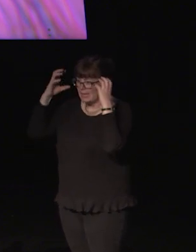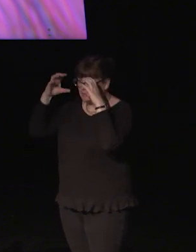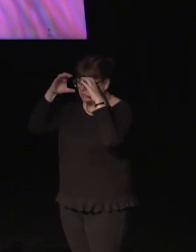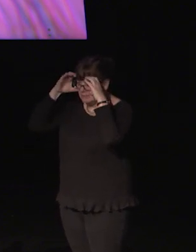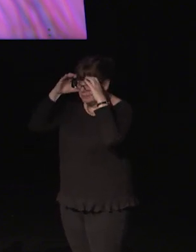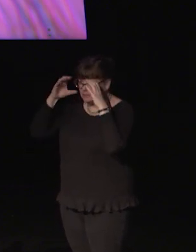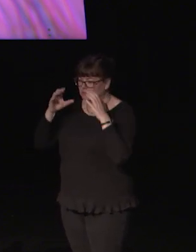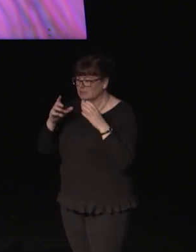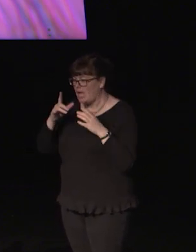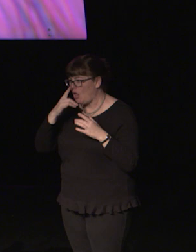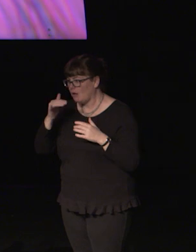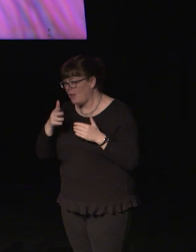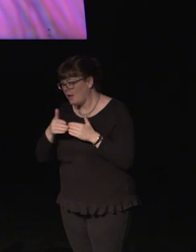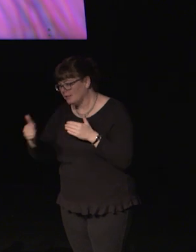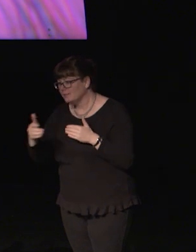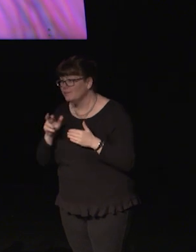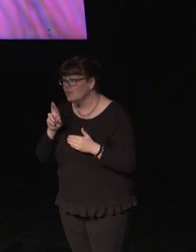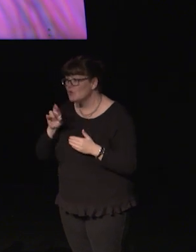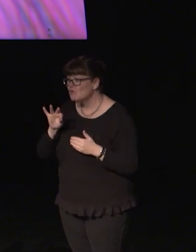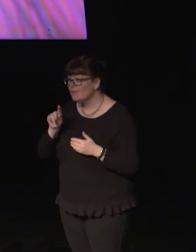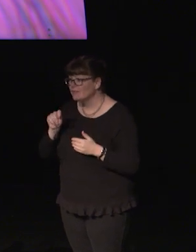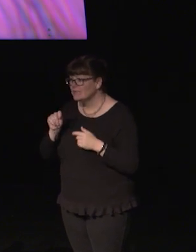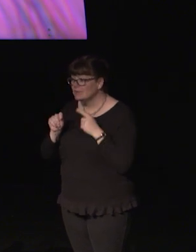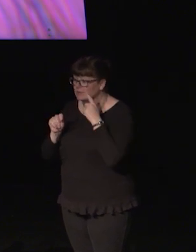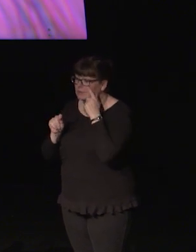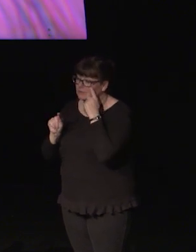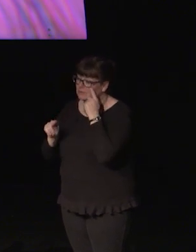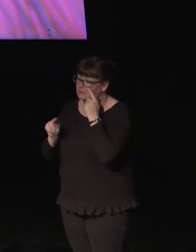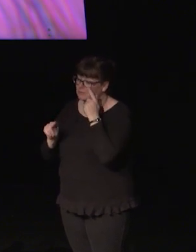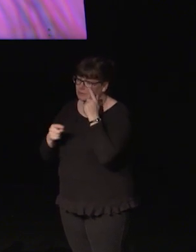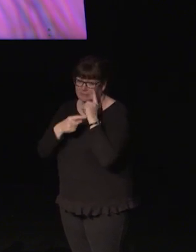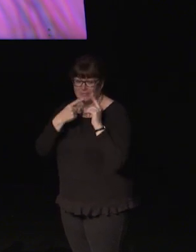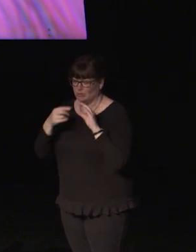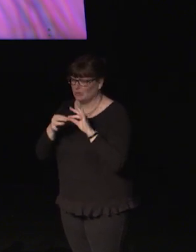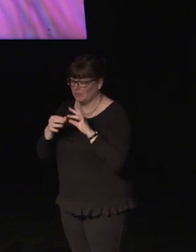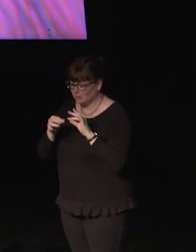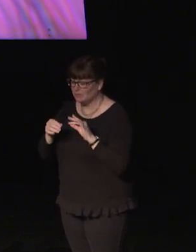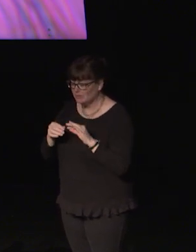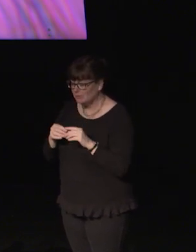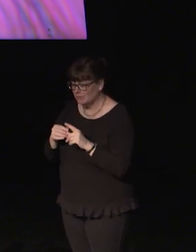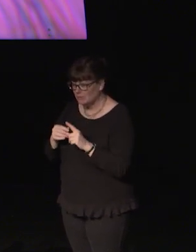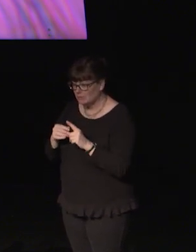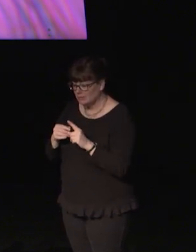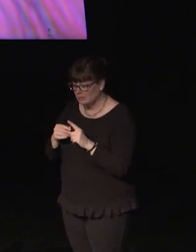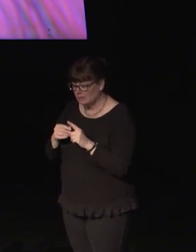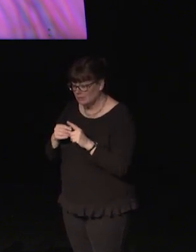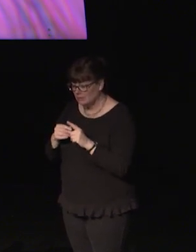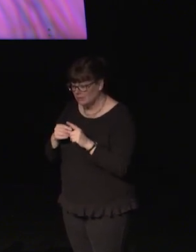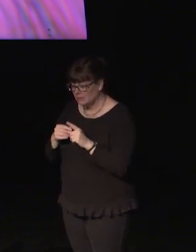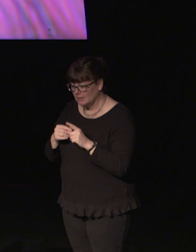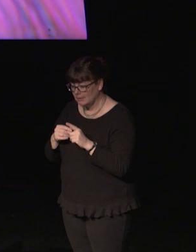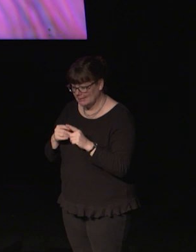So with the Rift, like you just mentioned, one of the things that especially on the main menus,